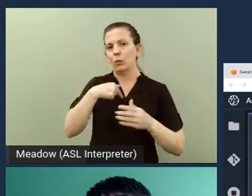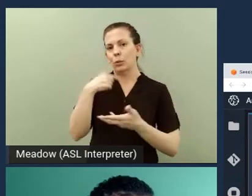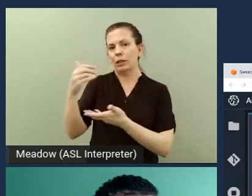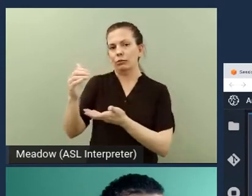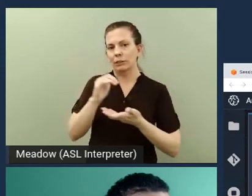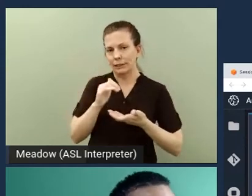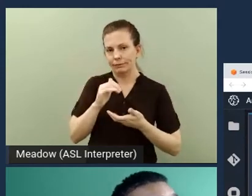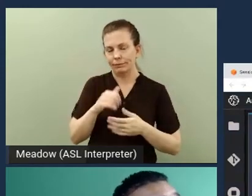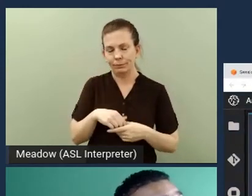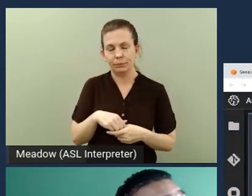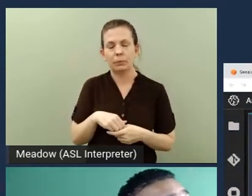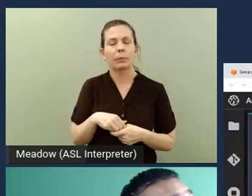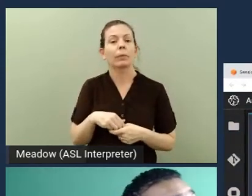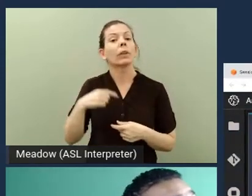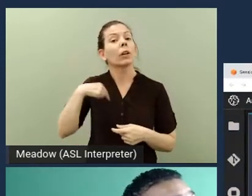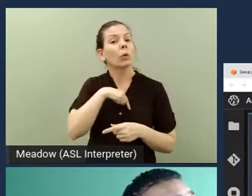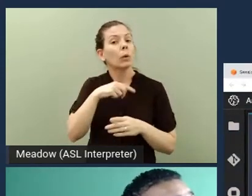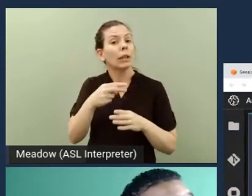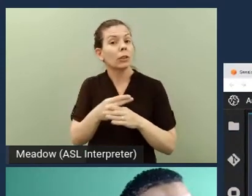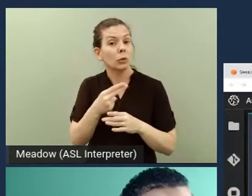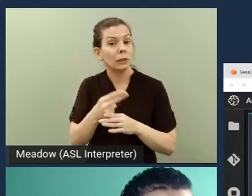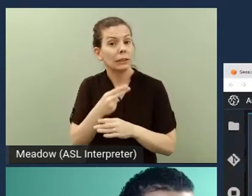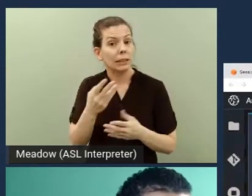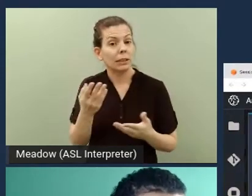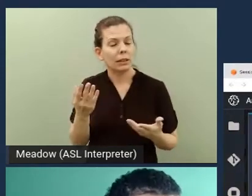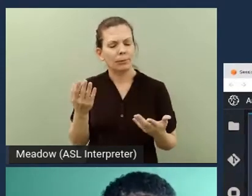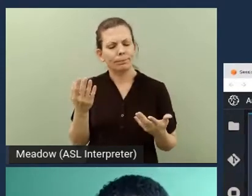And we are using an algorithm called BlazingText algorithm.